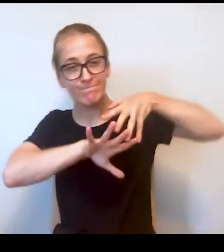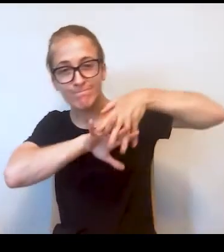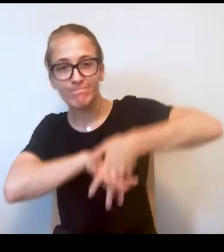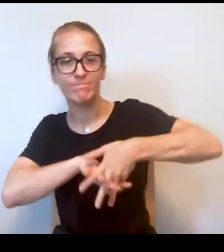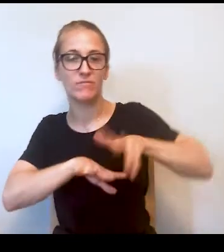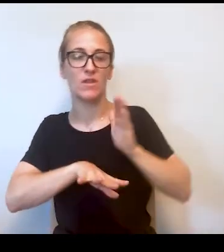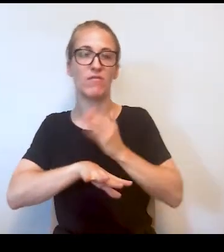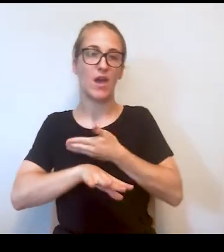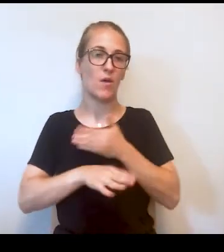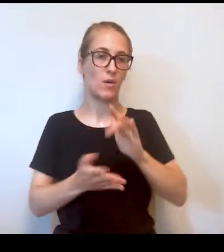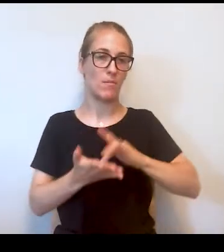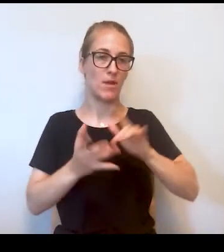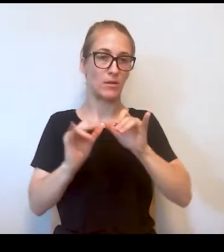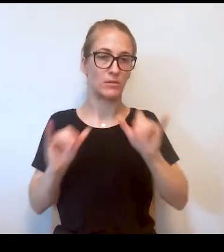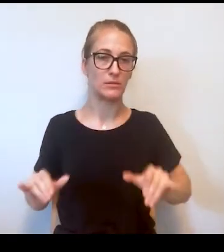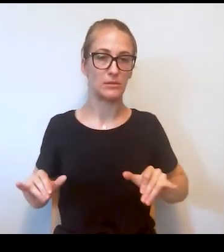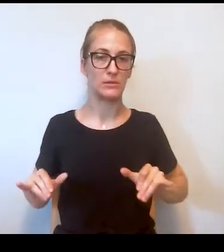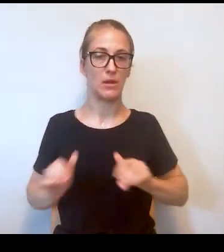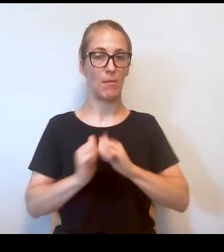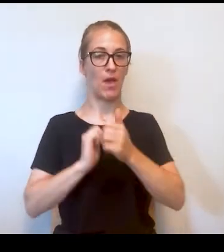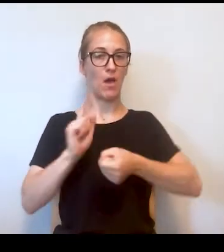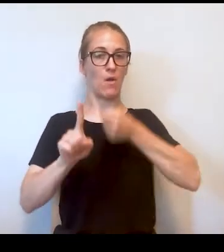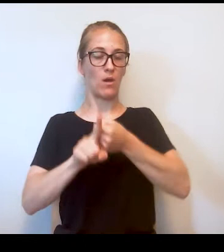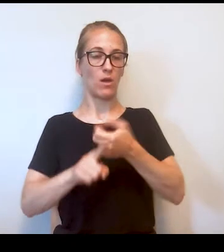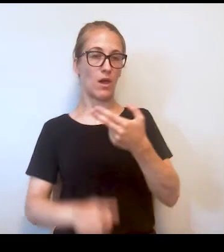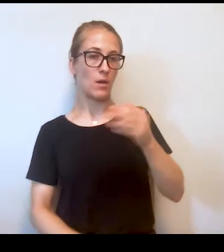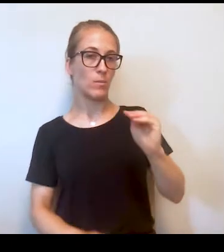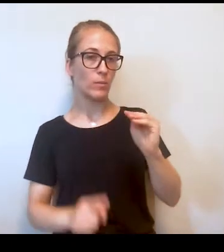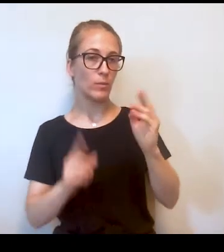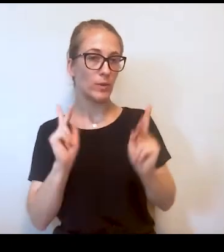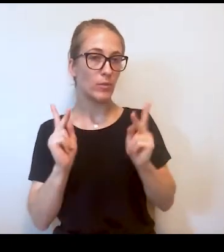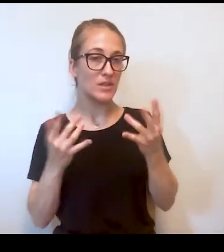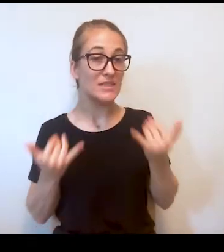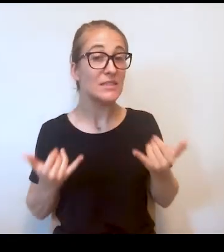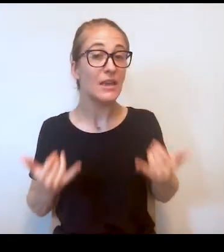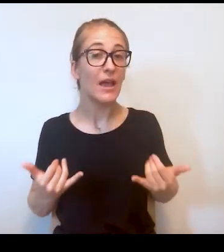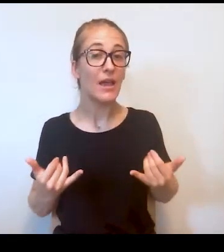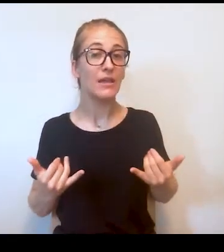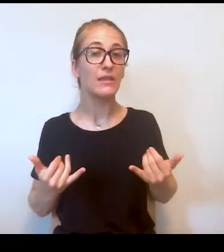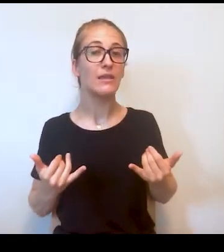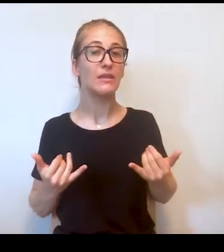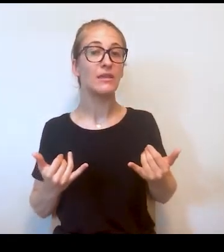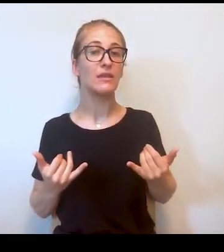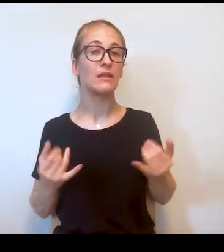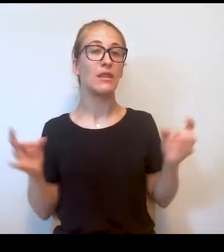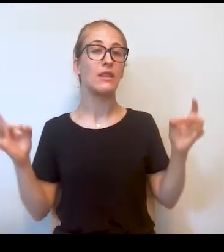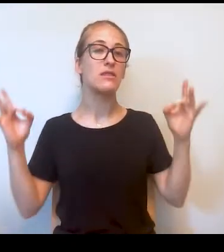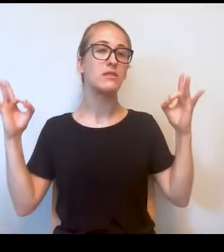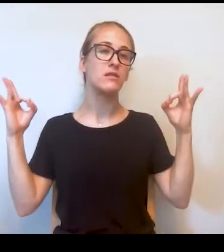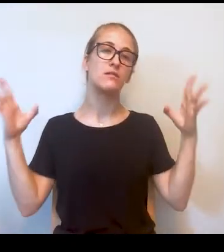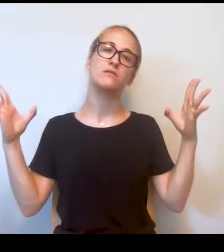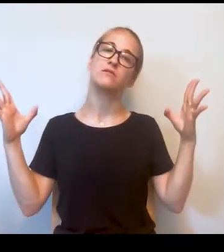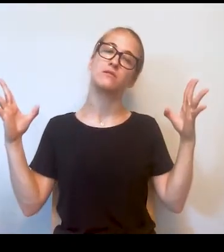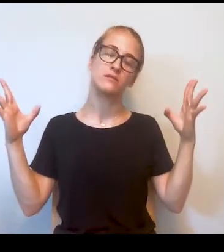and the way it impacts hypermobile people today is catastrophic, and that's a lot